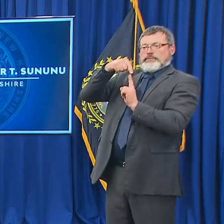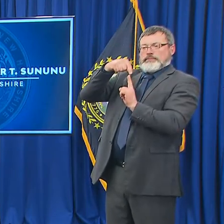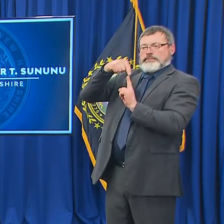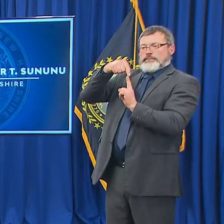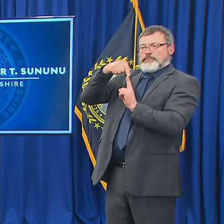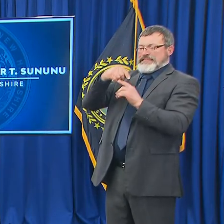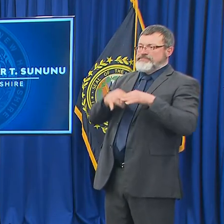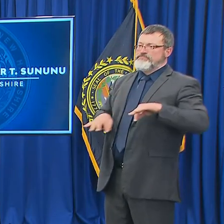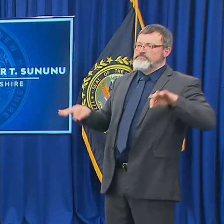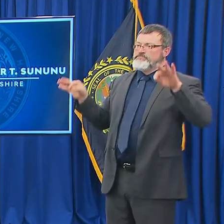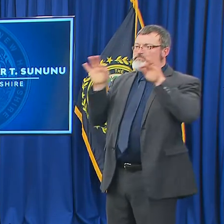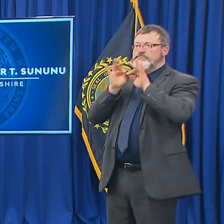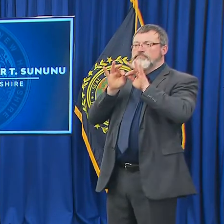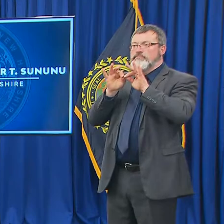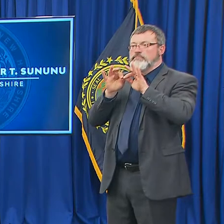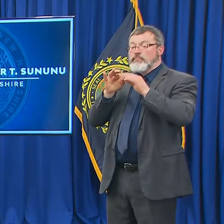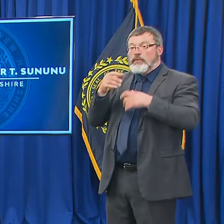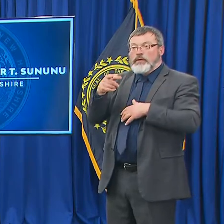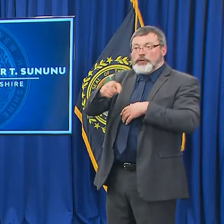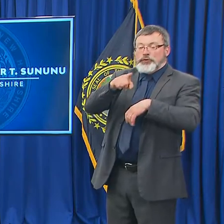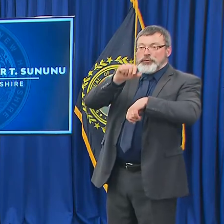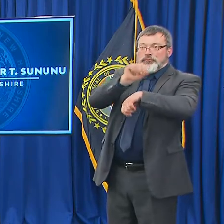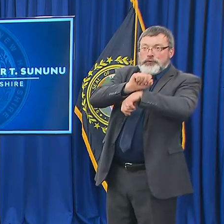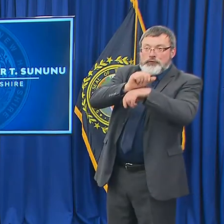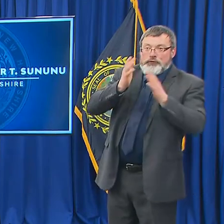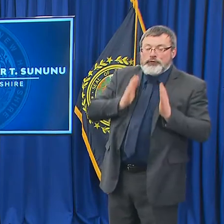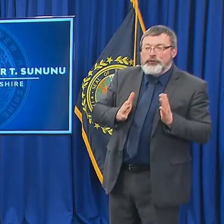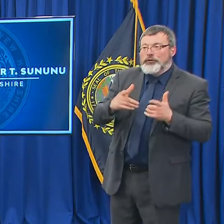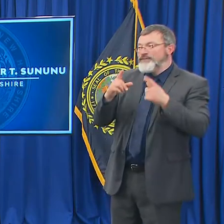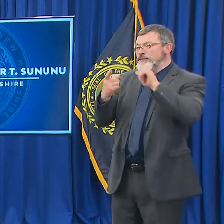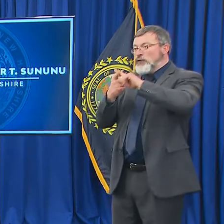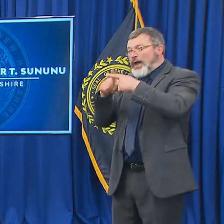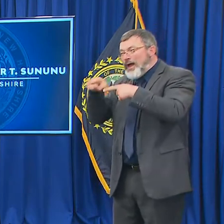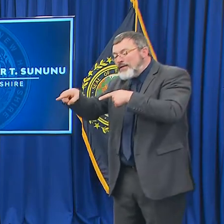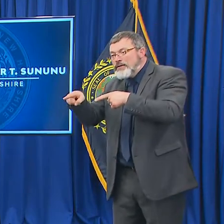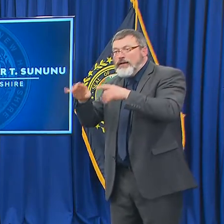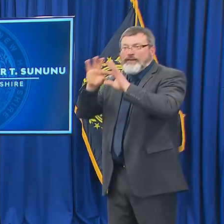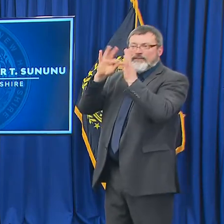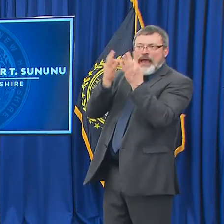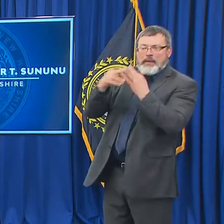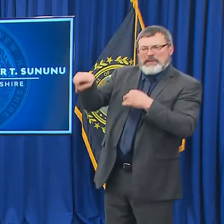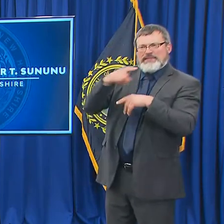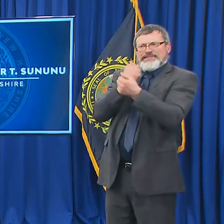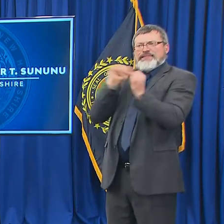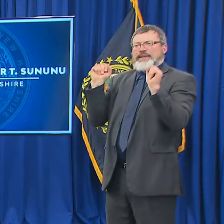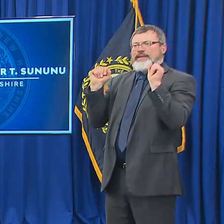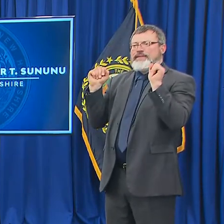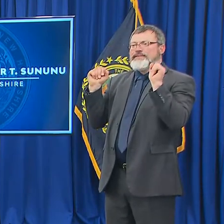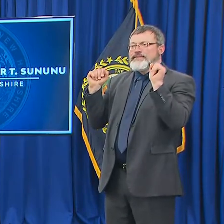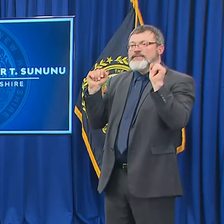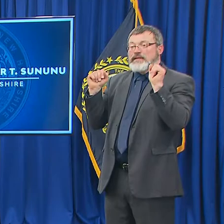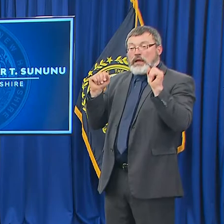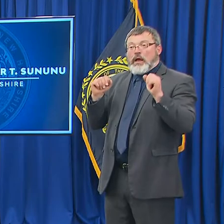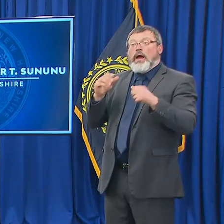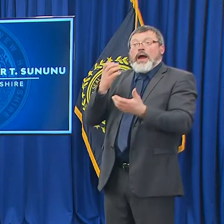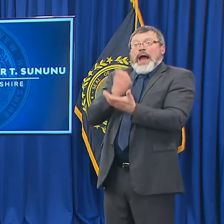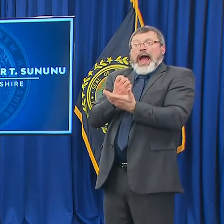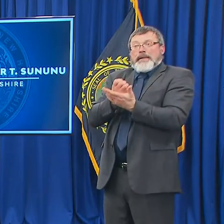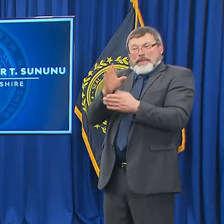relief Part 2 2.0 funds will be going to about six and eighty first time applicants. So these are about 680 applicants